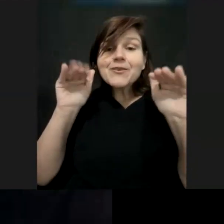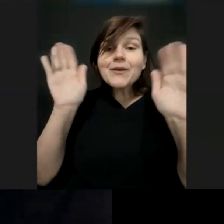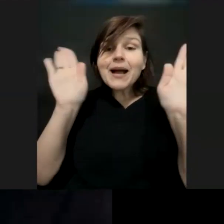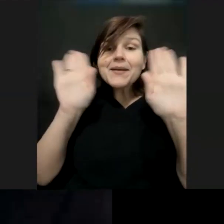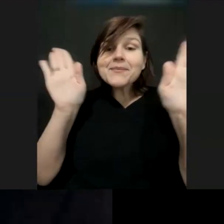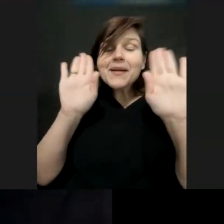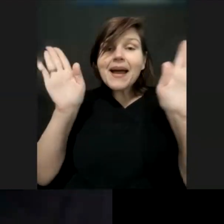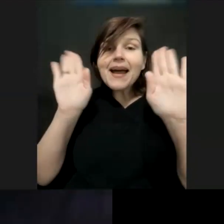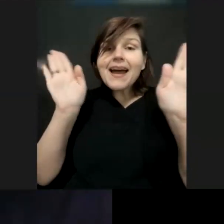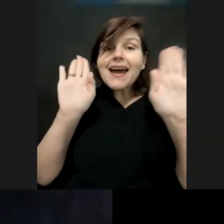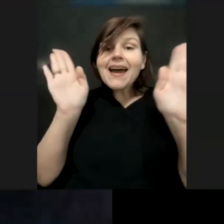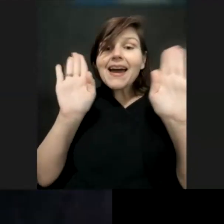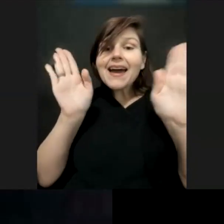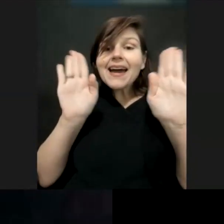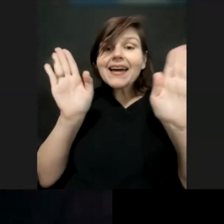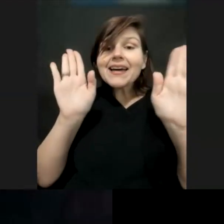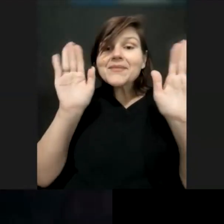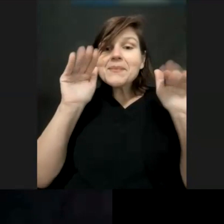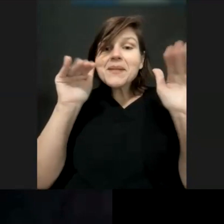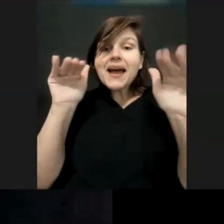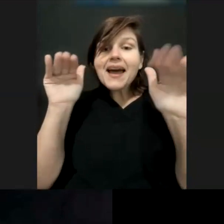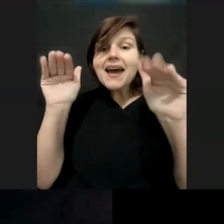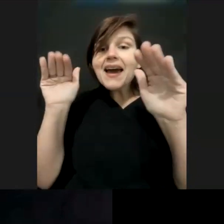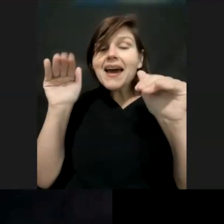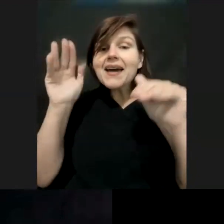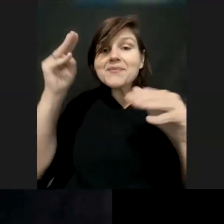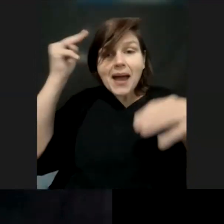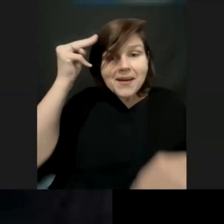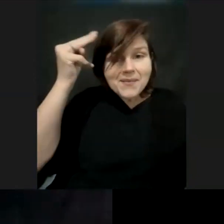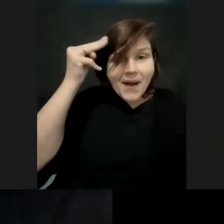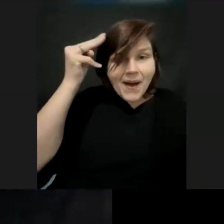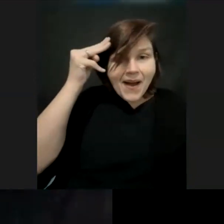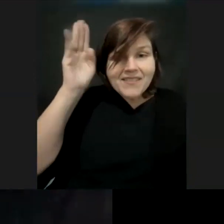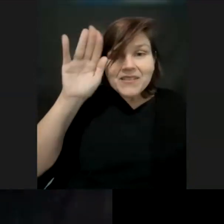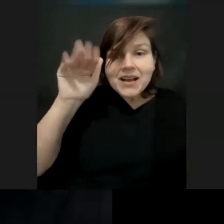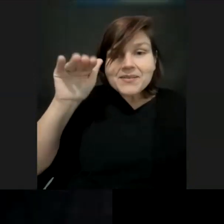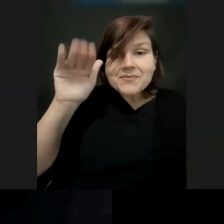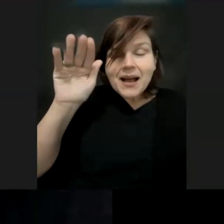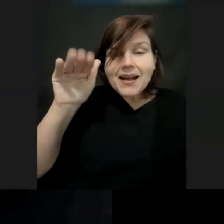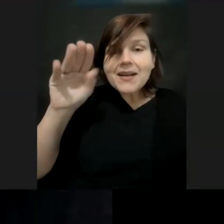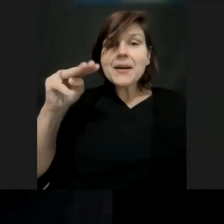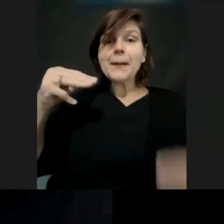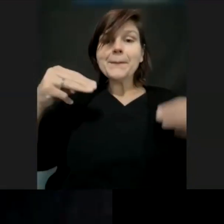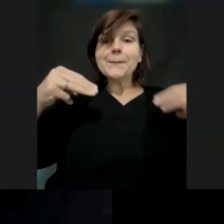Bye, friends! Bye, Marvin! Bye-bye! Bye-bye, everybody, bye-bye!